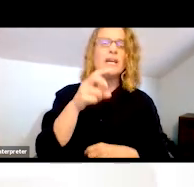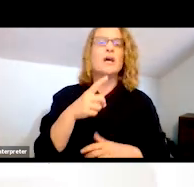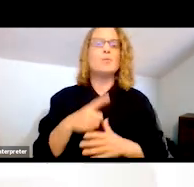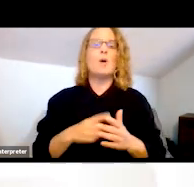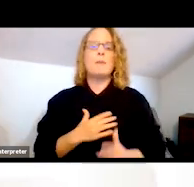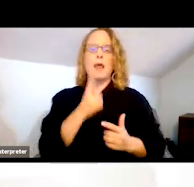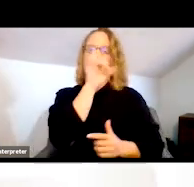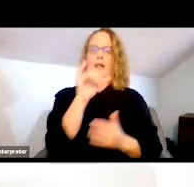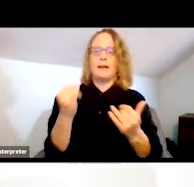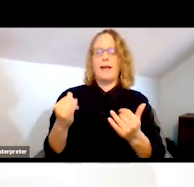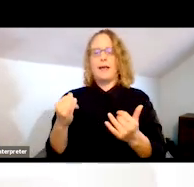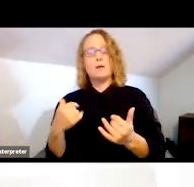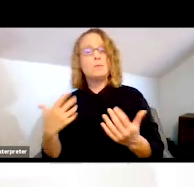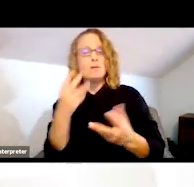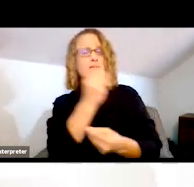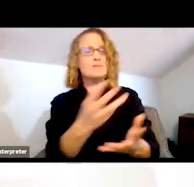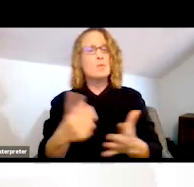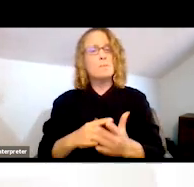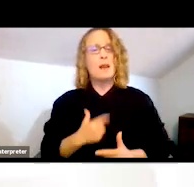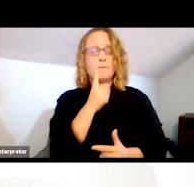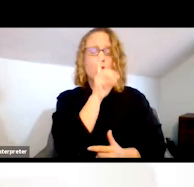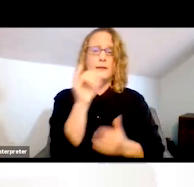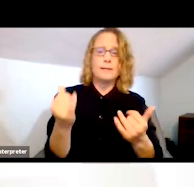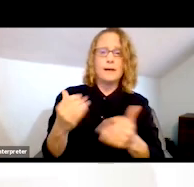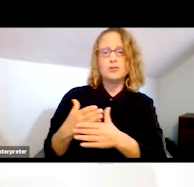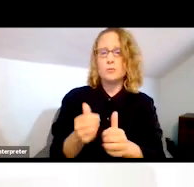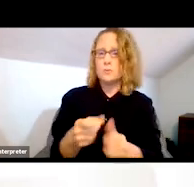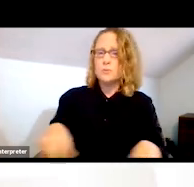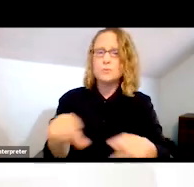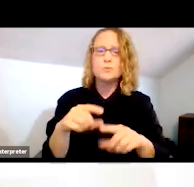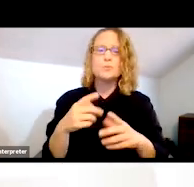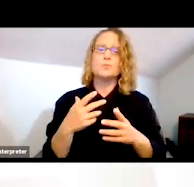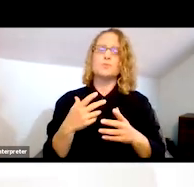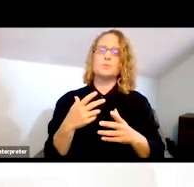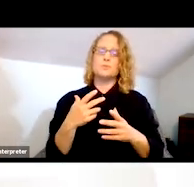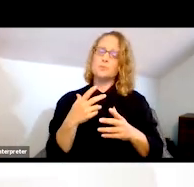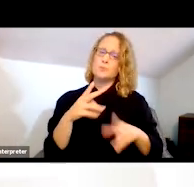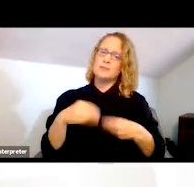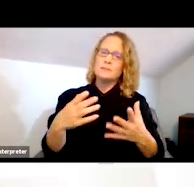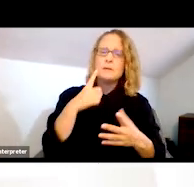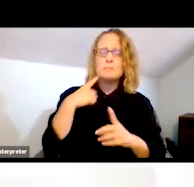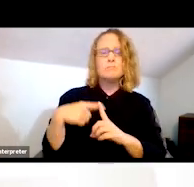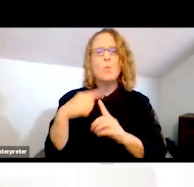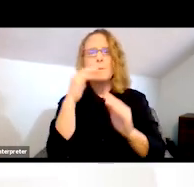So, that was the problem. So we sort of tell what happened,